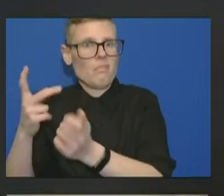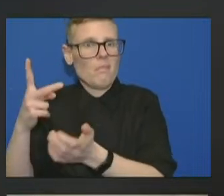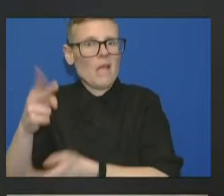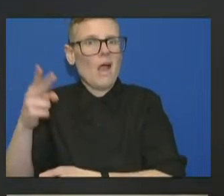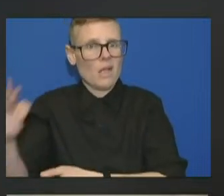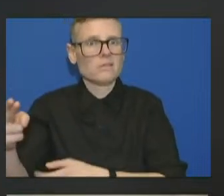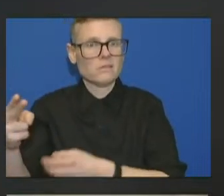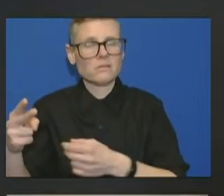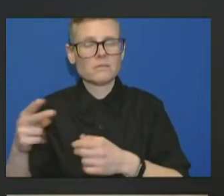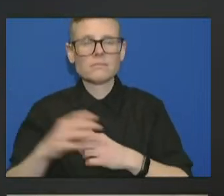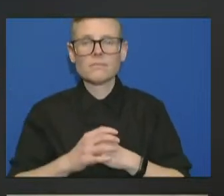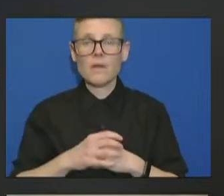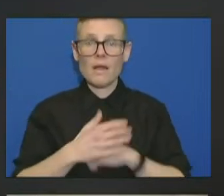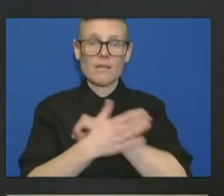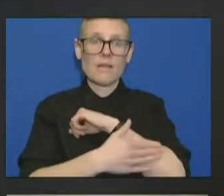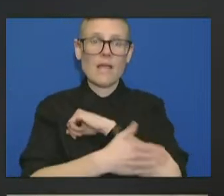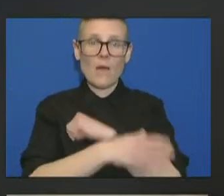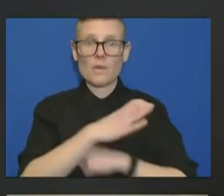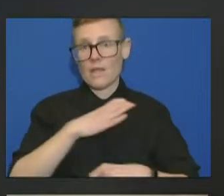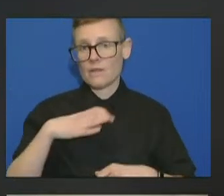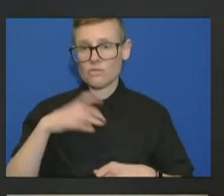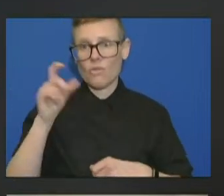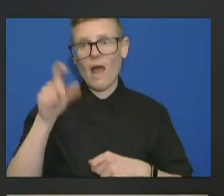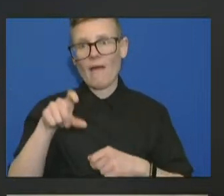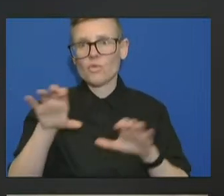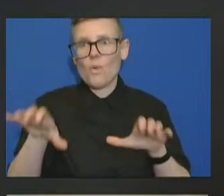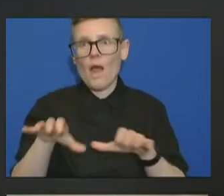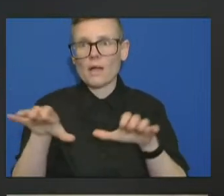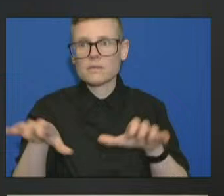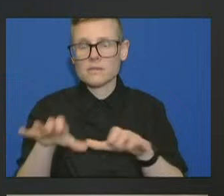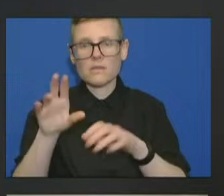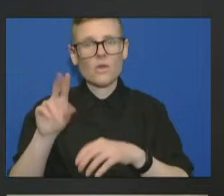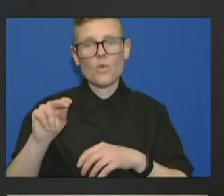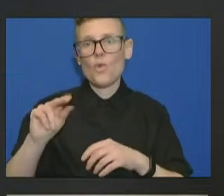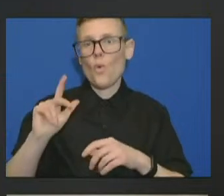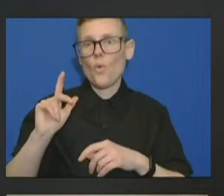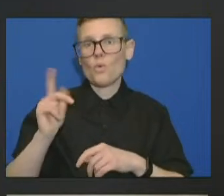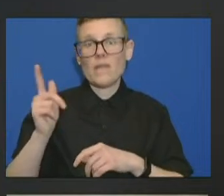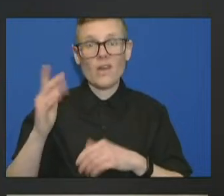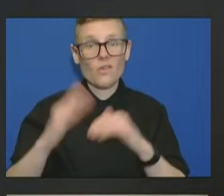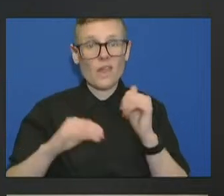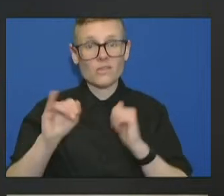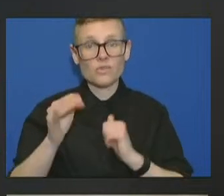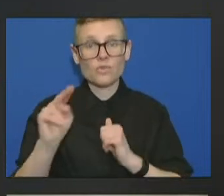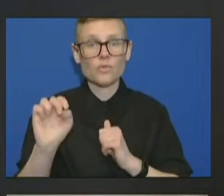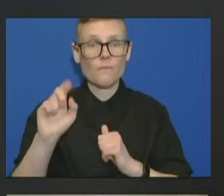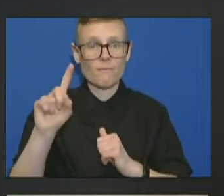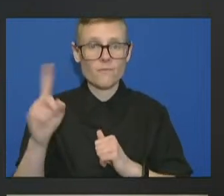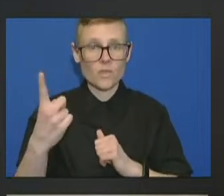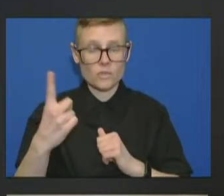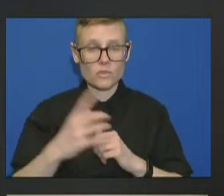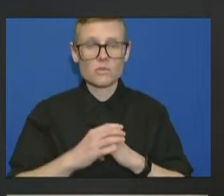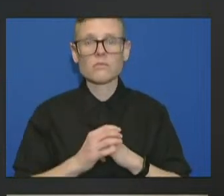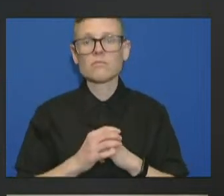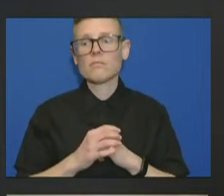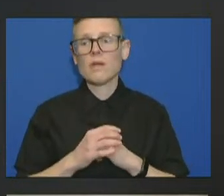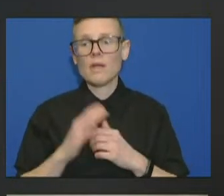go back to the superintendent and ask the superintendent to make additional cuts. The county